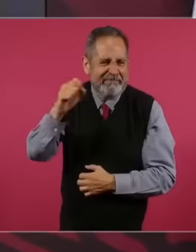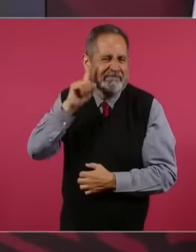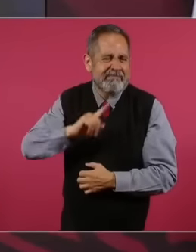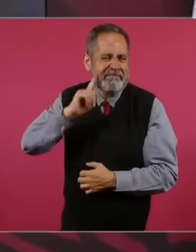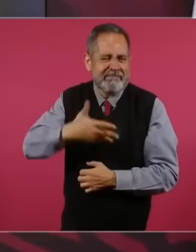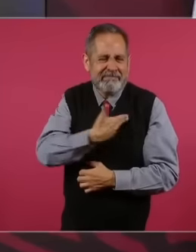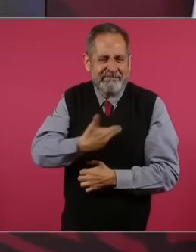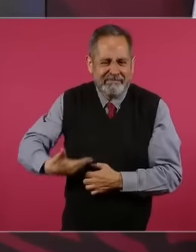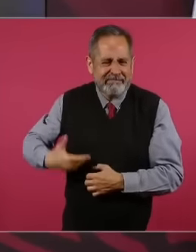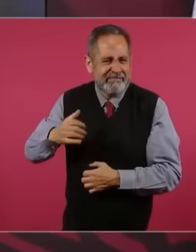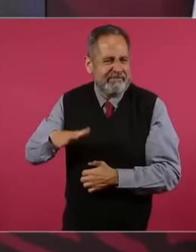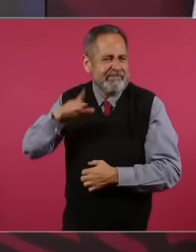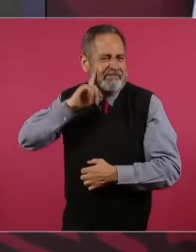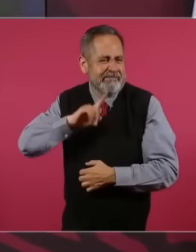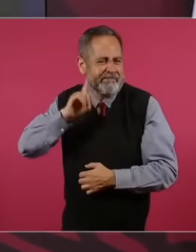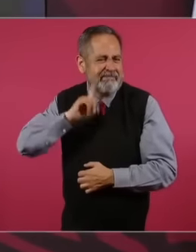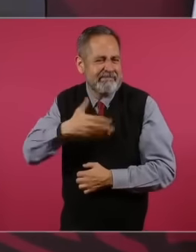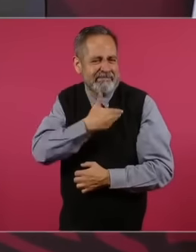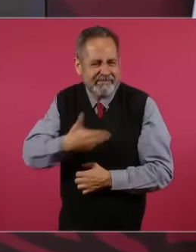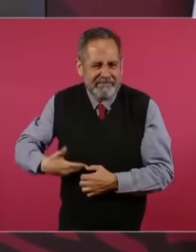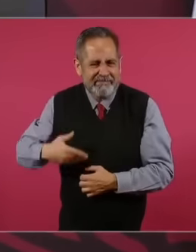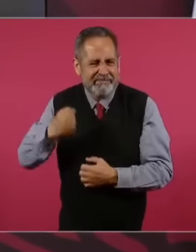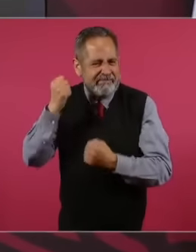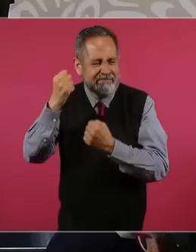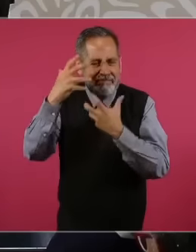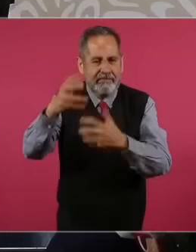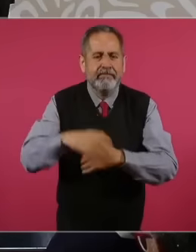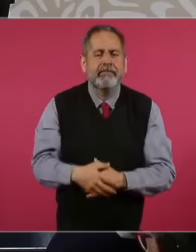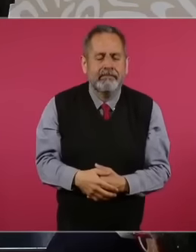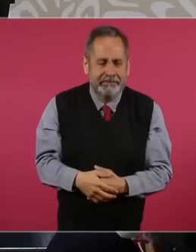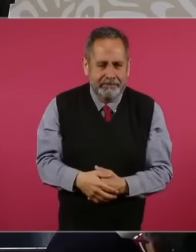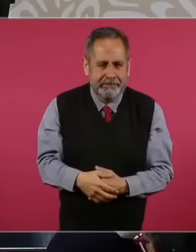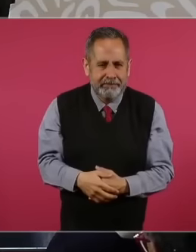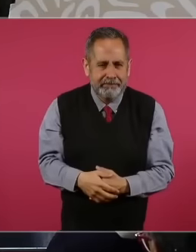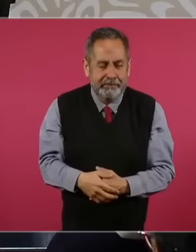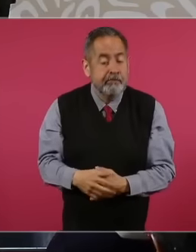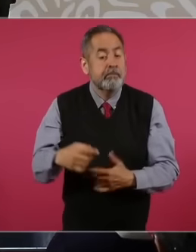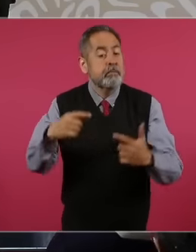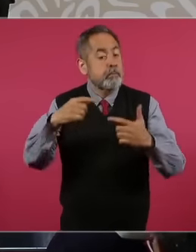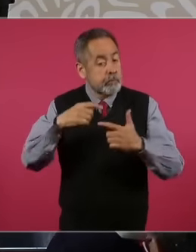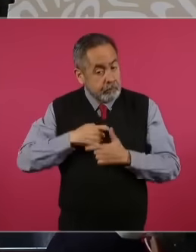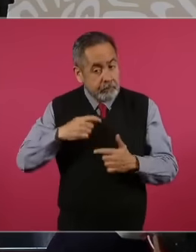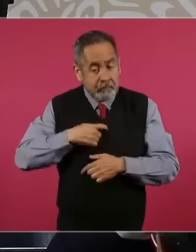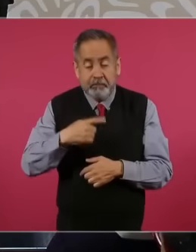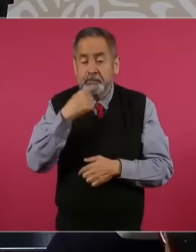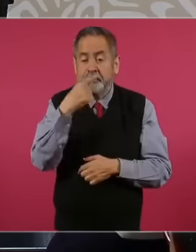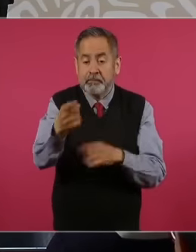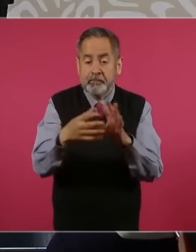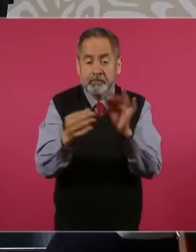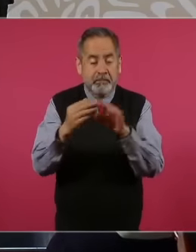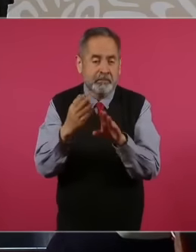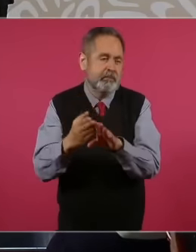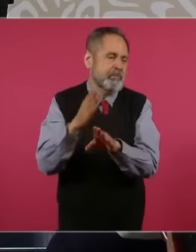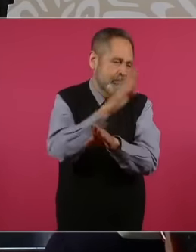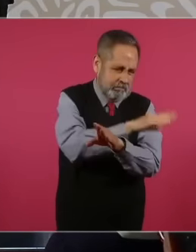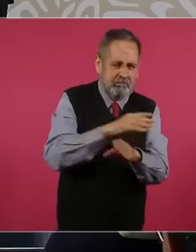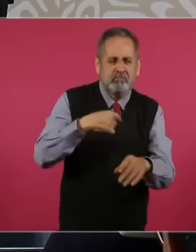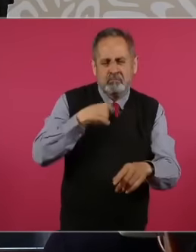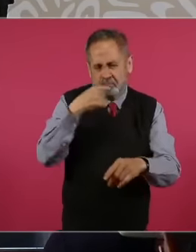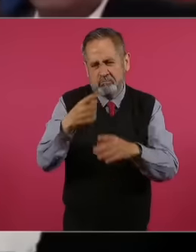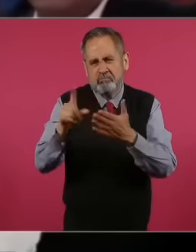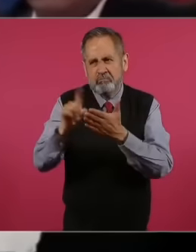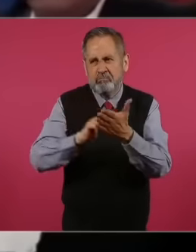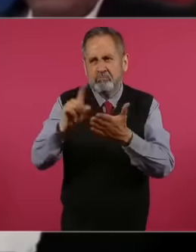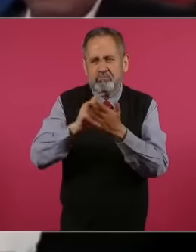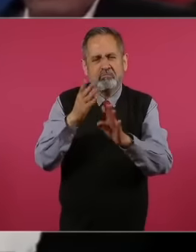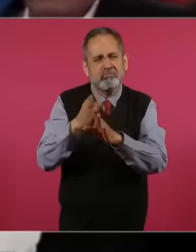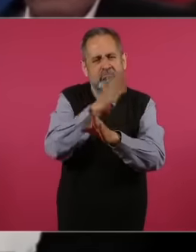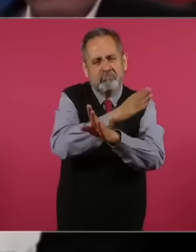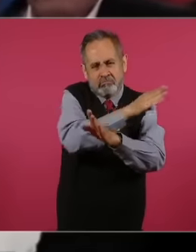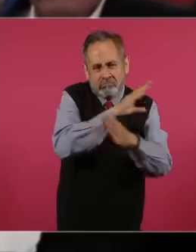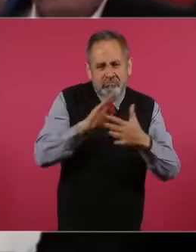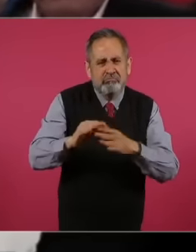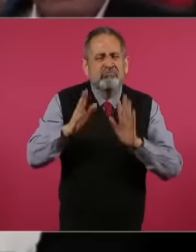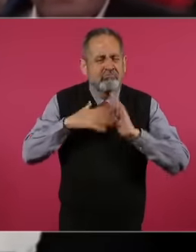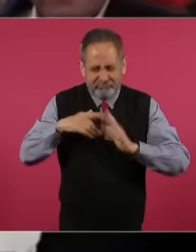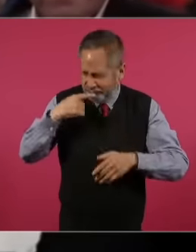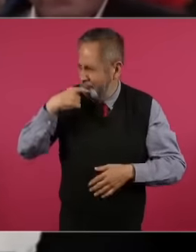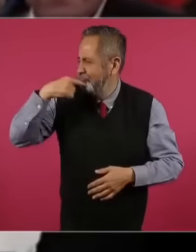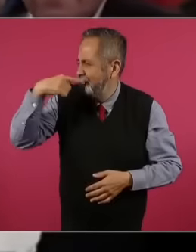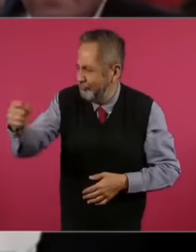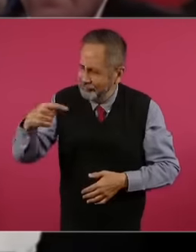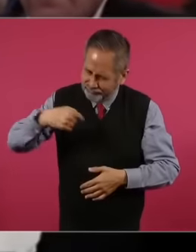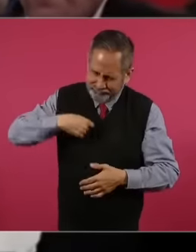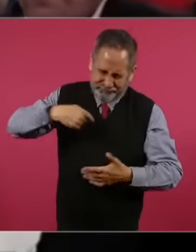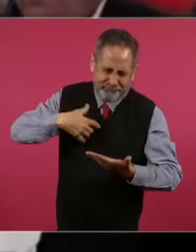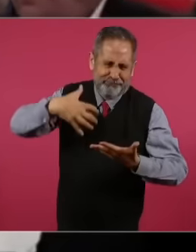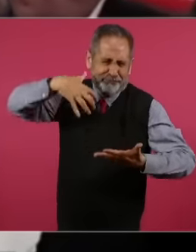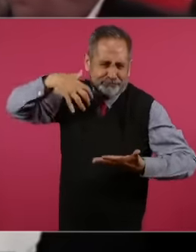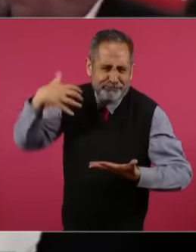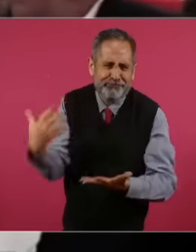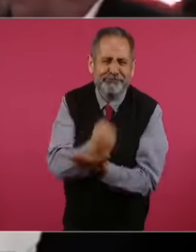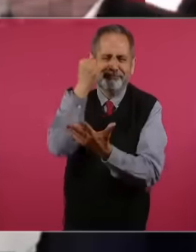president president president I had told you for months that we were going to win these elections despite